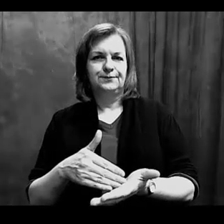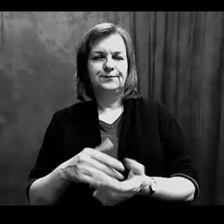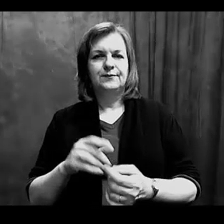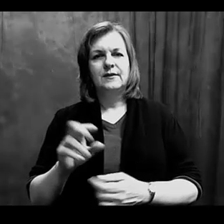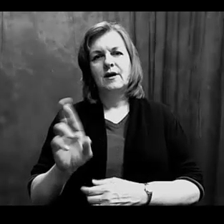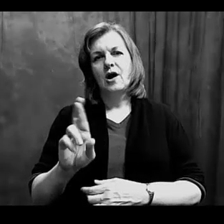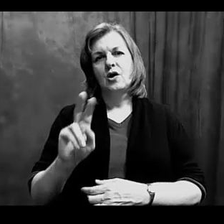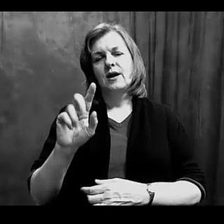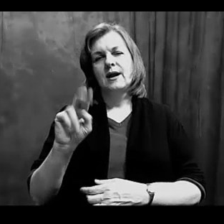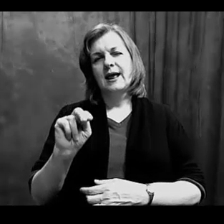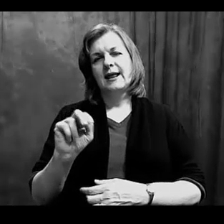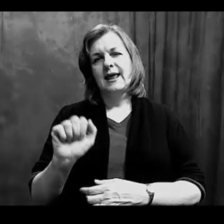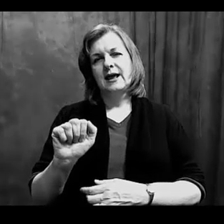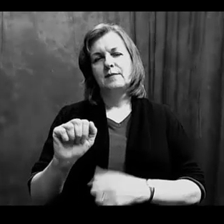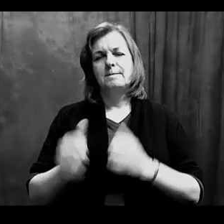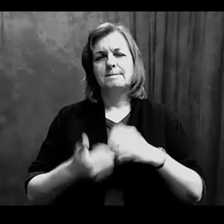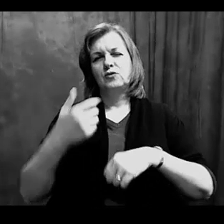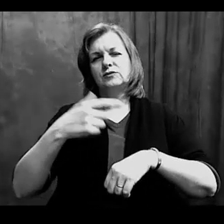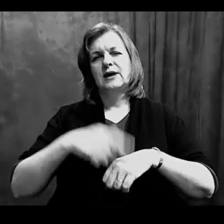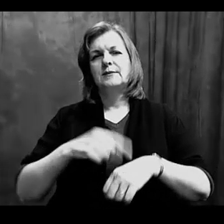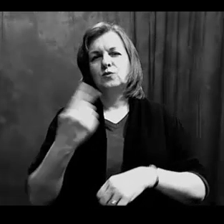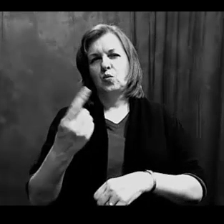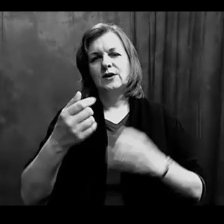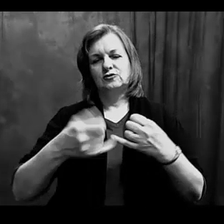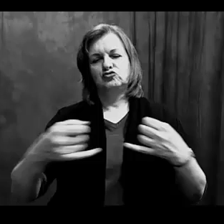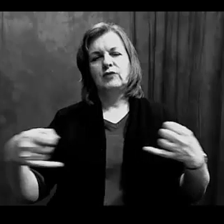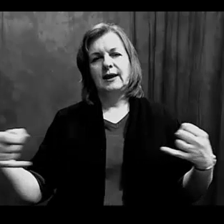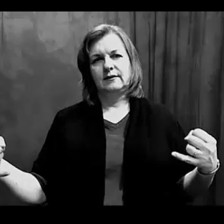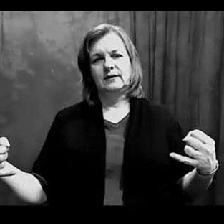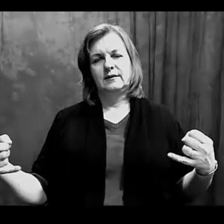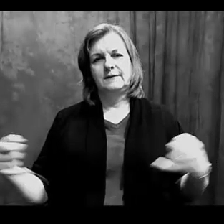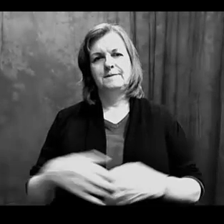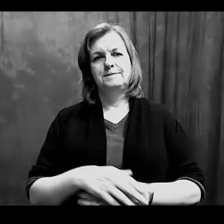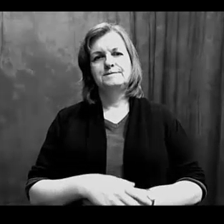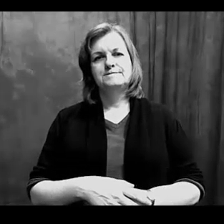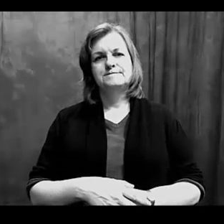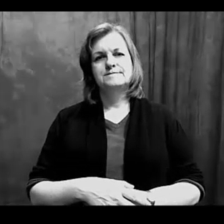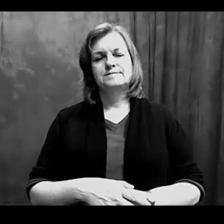the hydrogen bonds form in between - if we go back